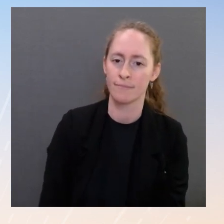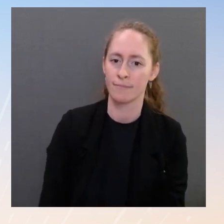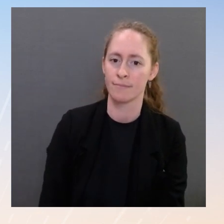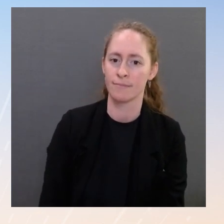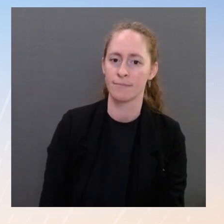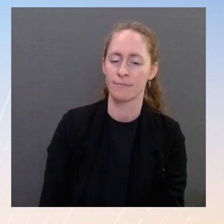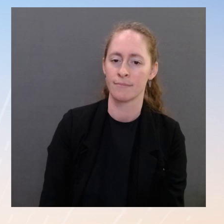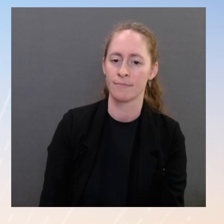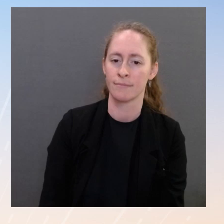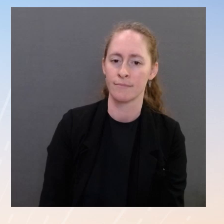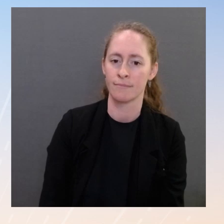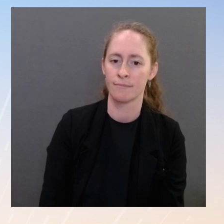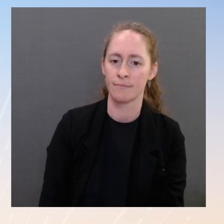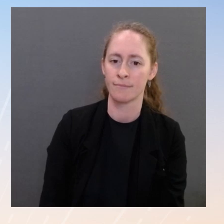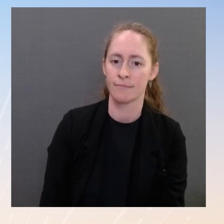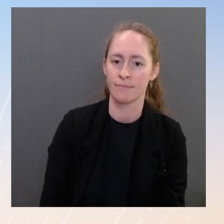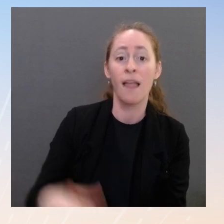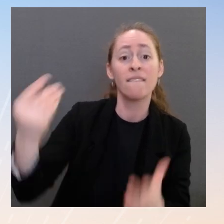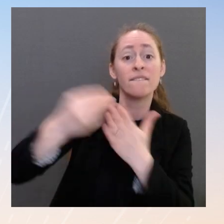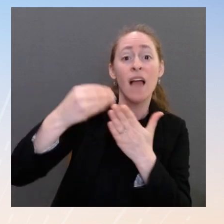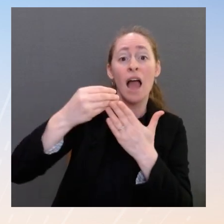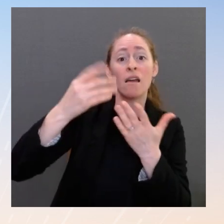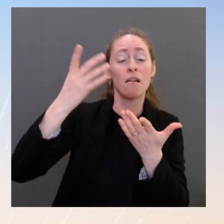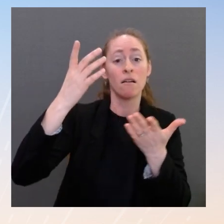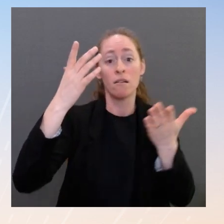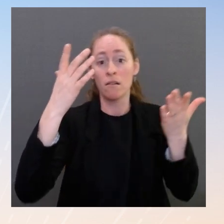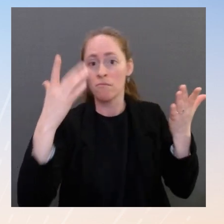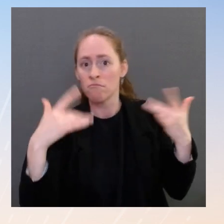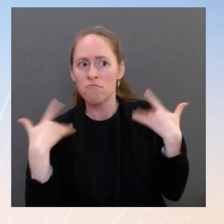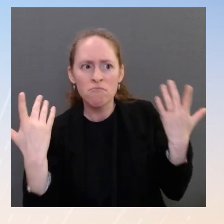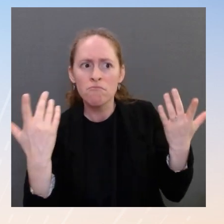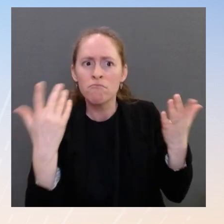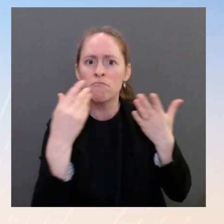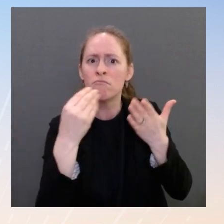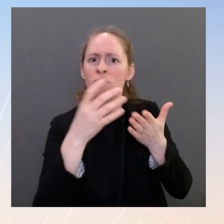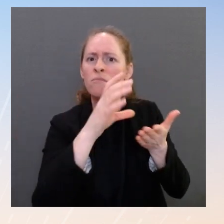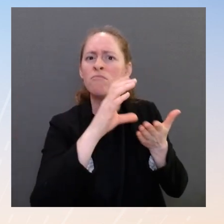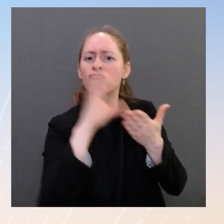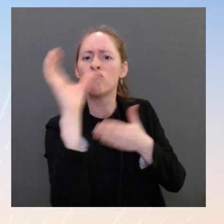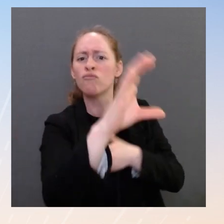Ms. Psaki: Well, the President said last week it will be this week. So, there's only two days left of this week.